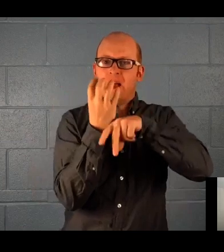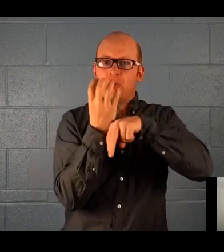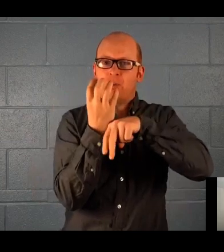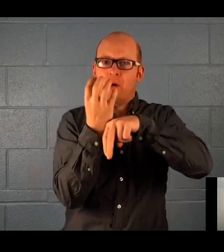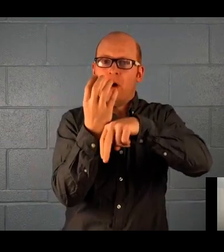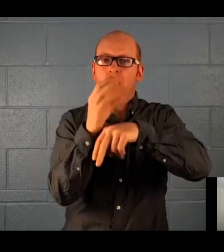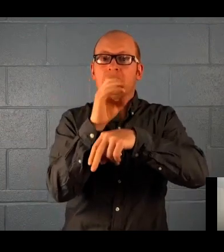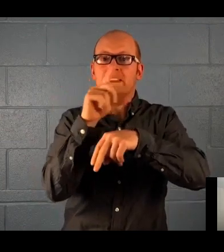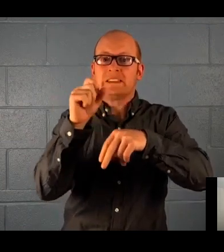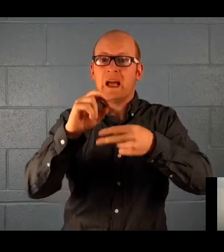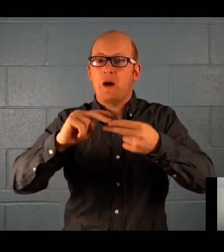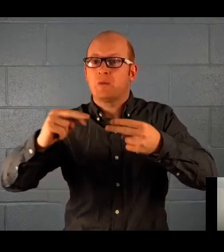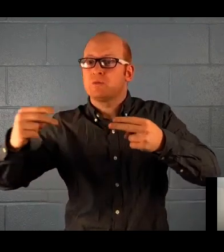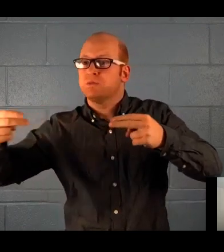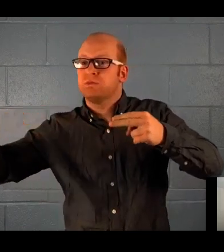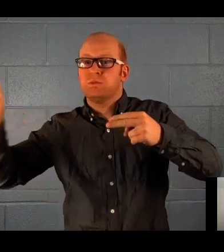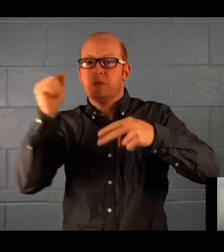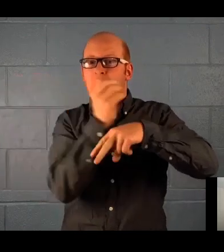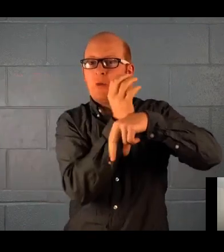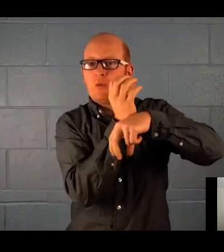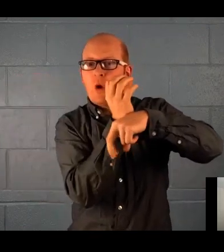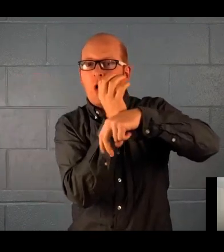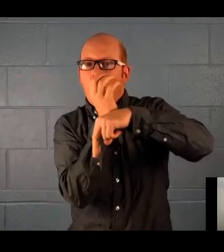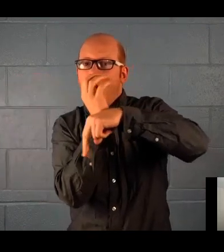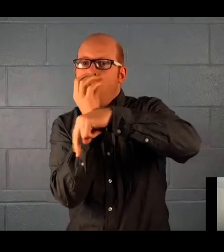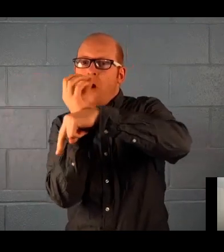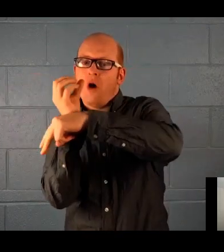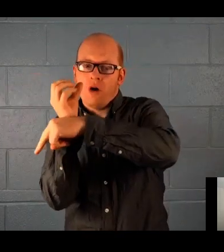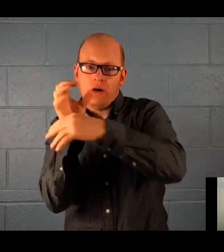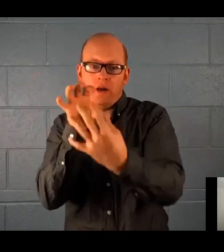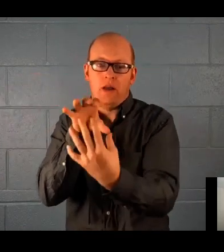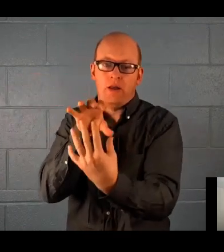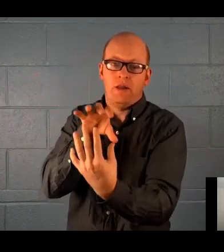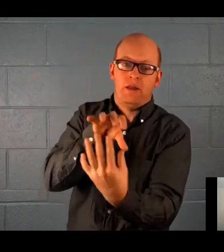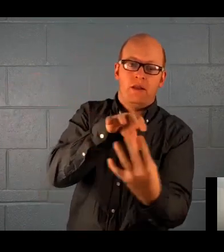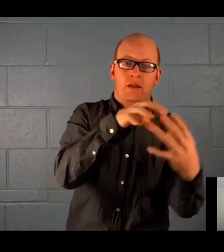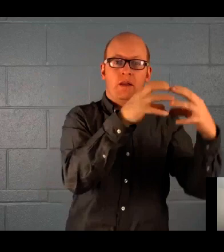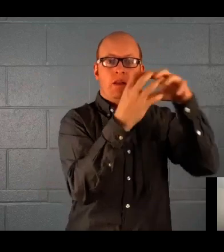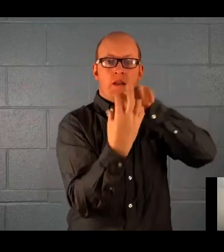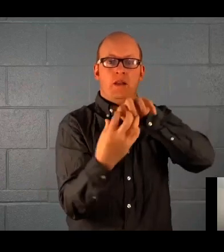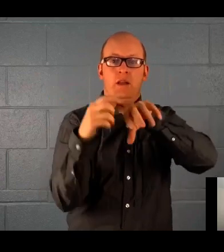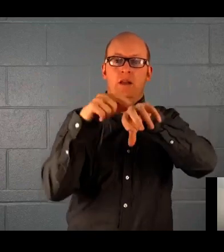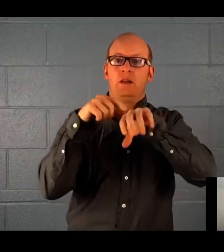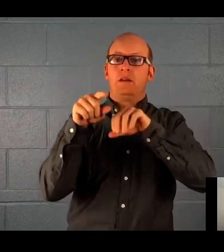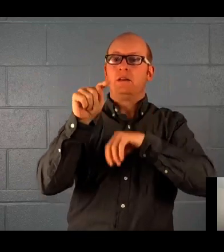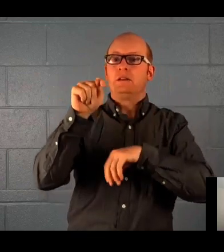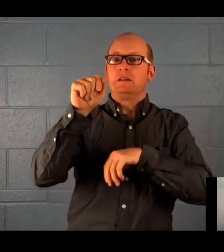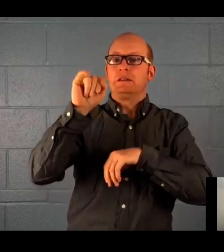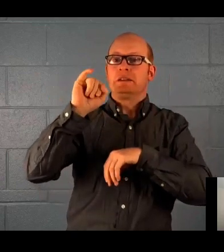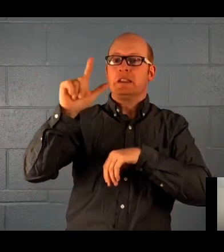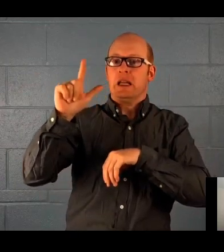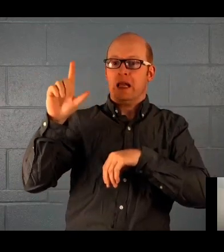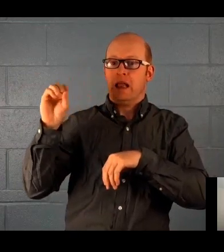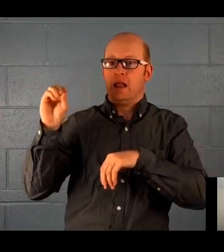This motor literally allows this protein to walk along actin filaments in the cells of our body.